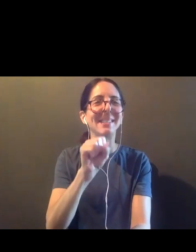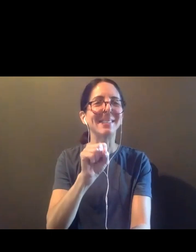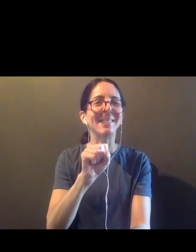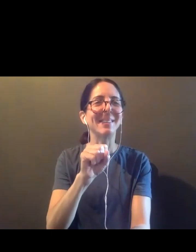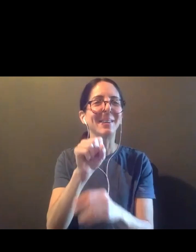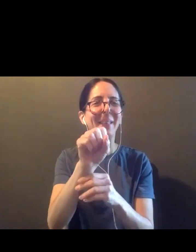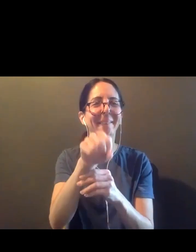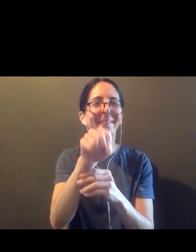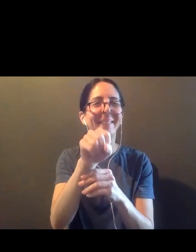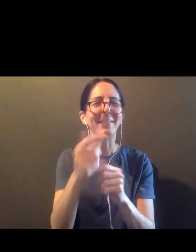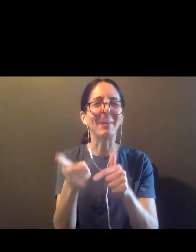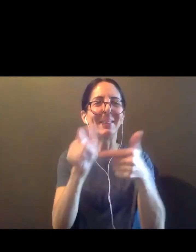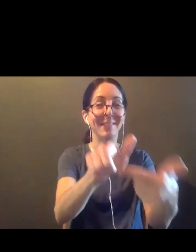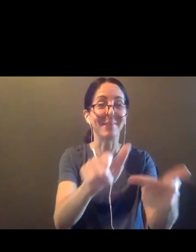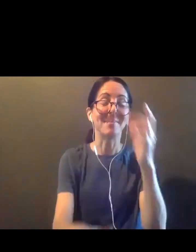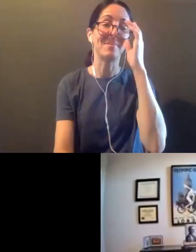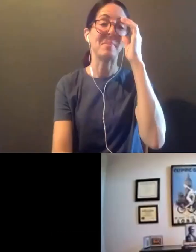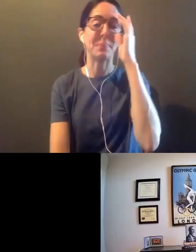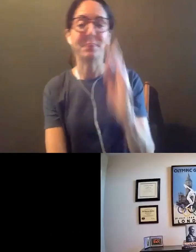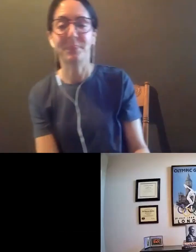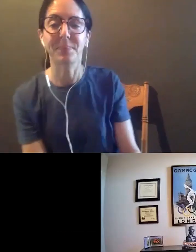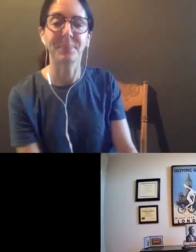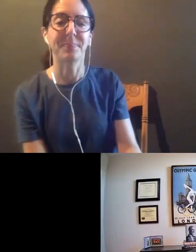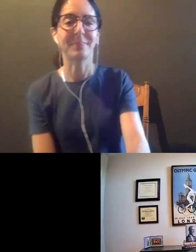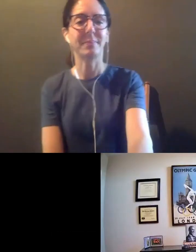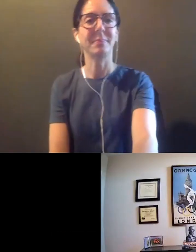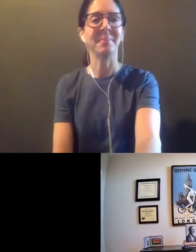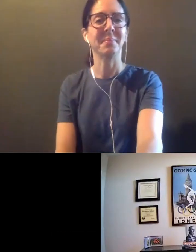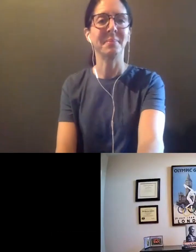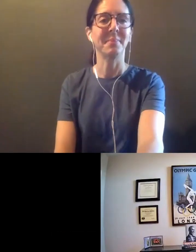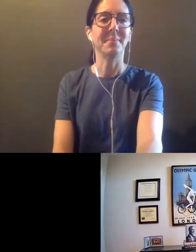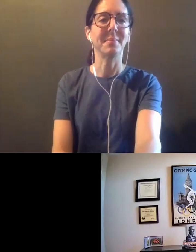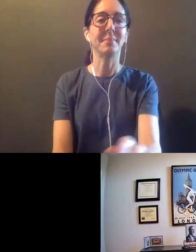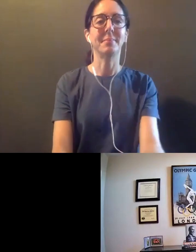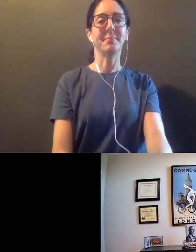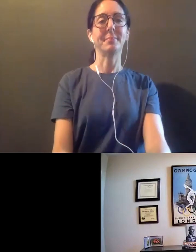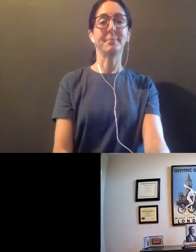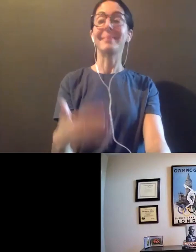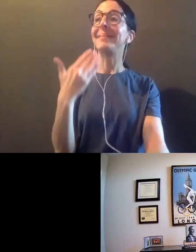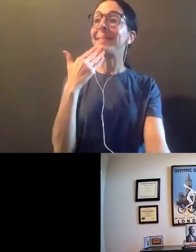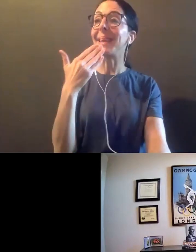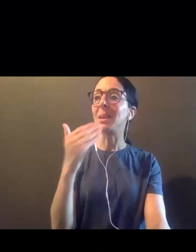Thank you very much.